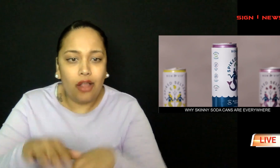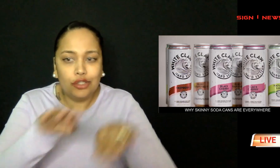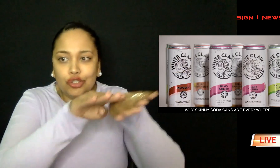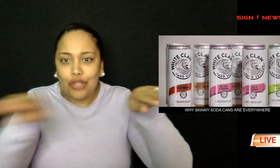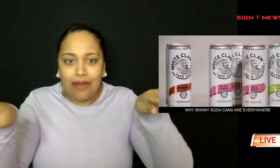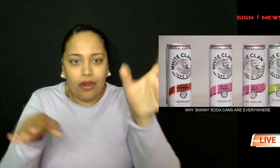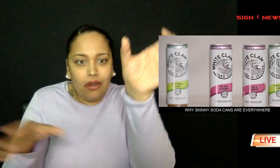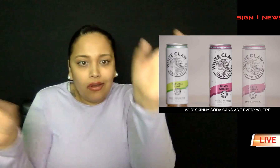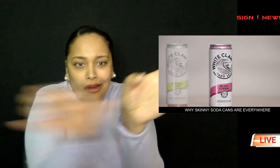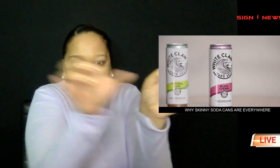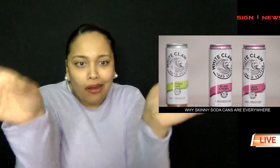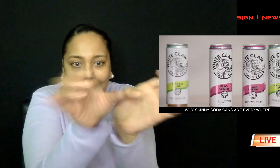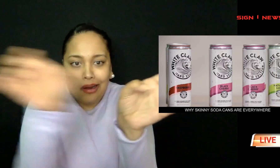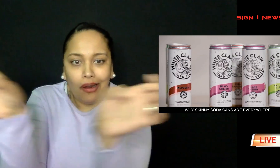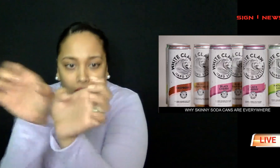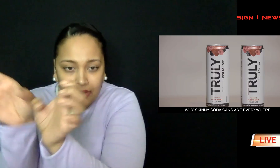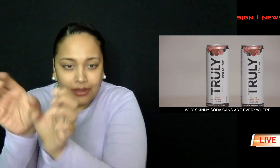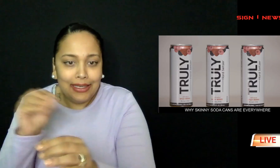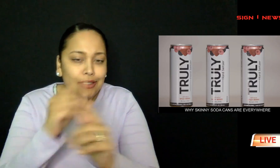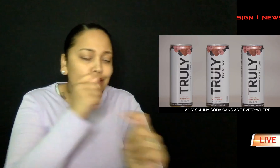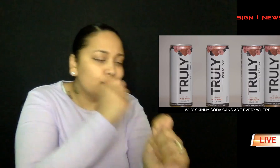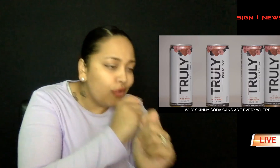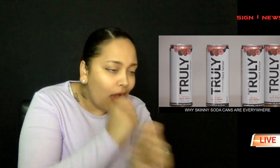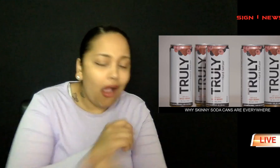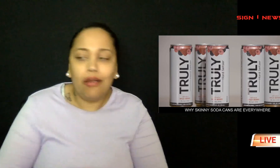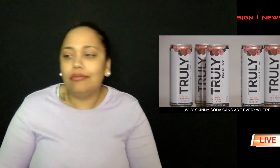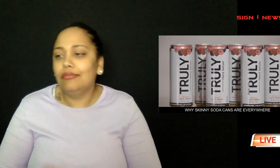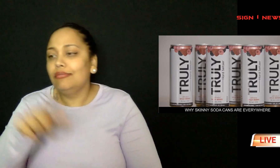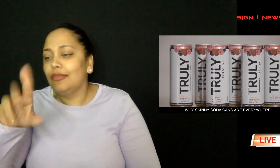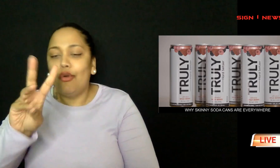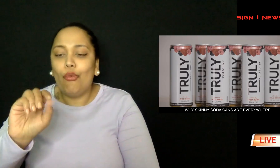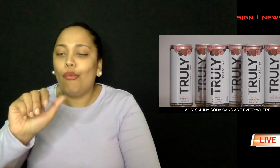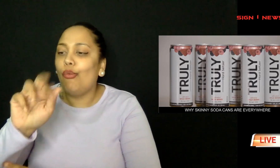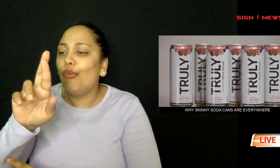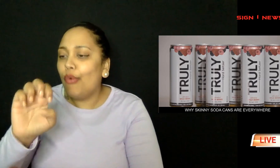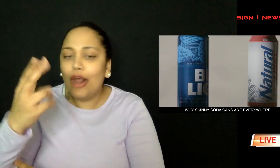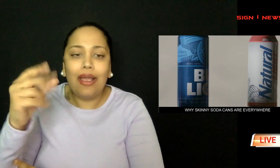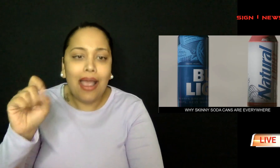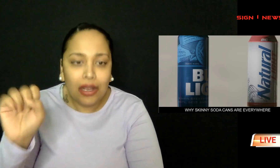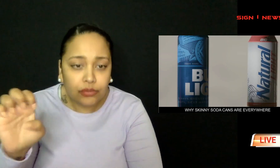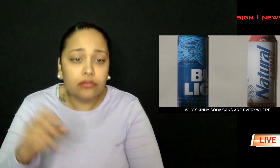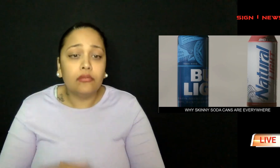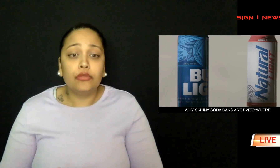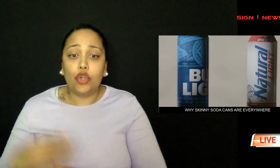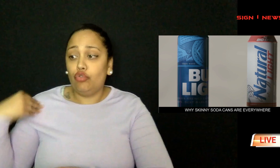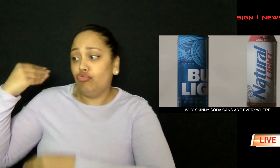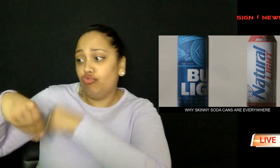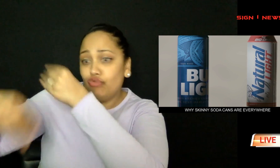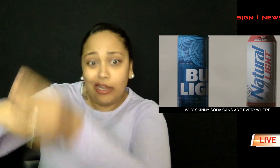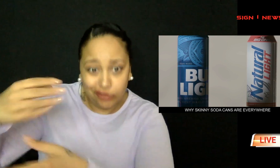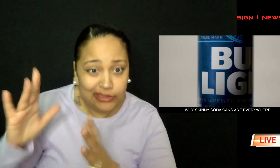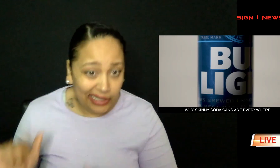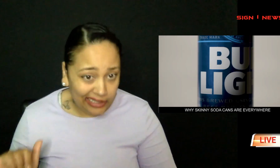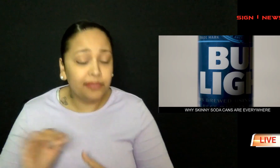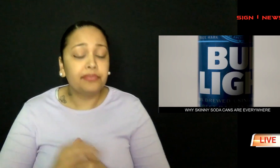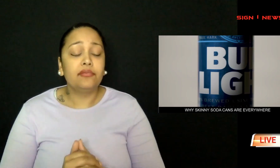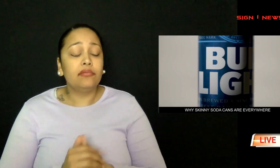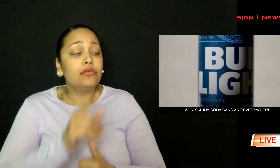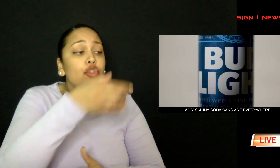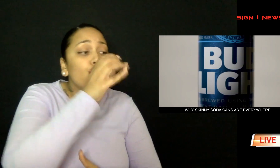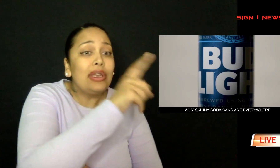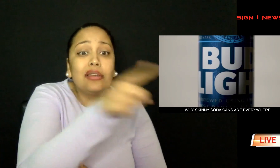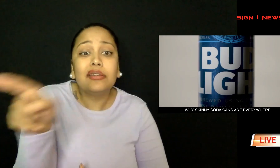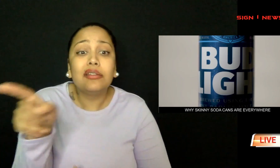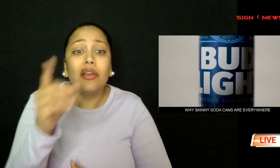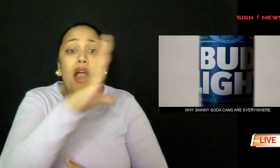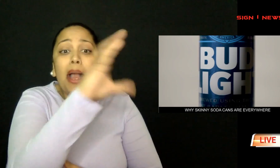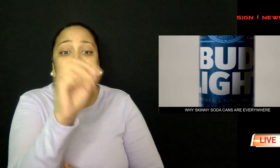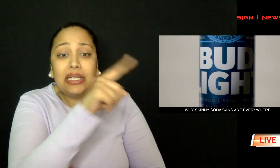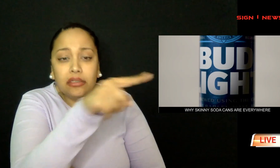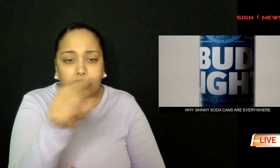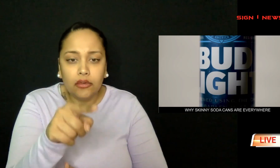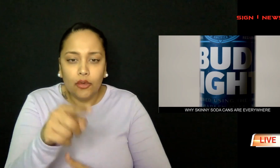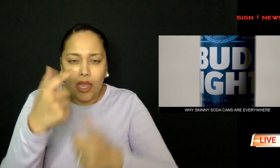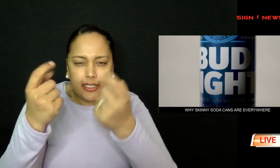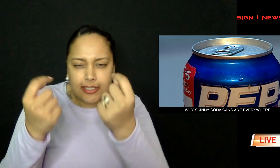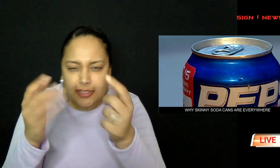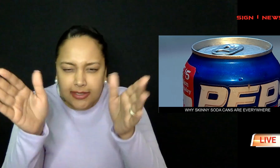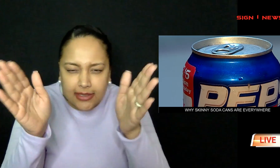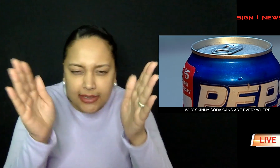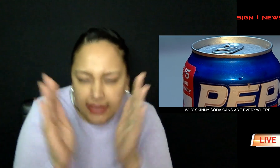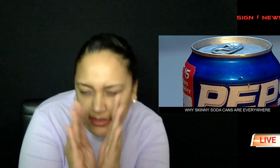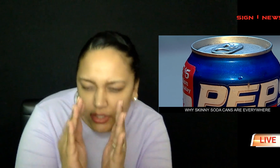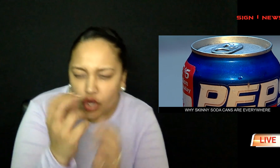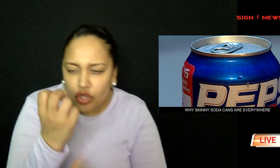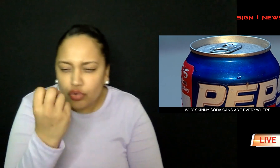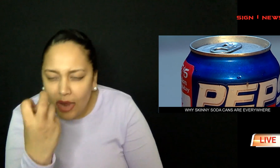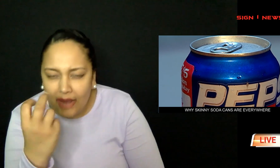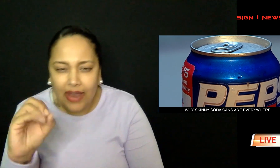shelves in trucks and at warehouses traditionally beverage companies opted for the 12 ounce